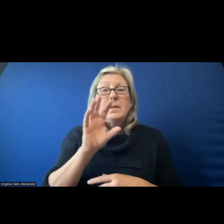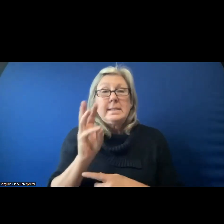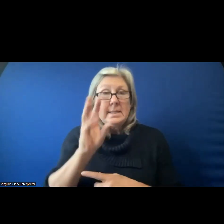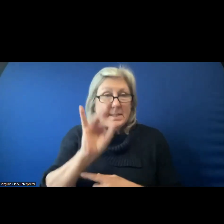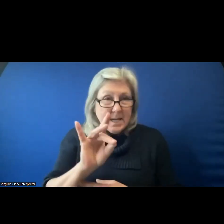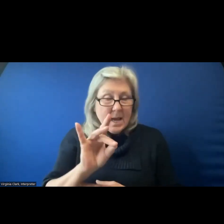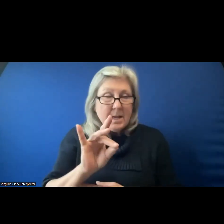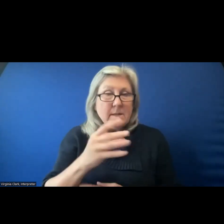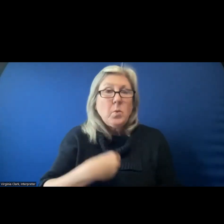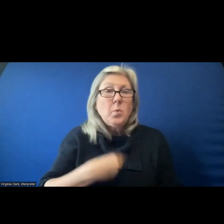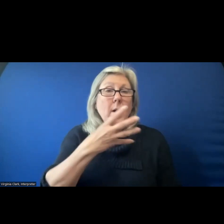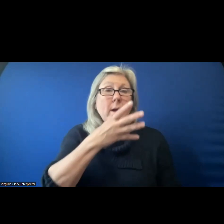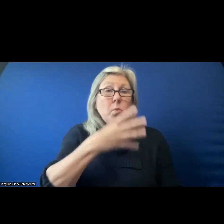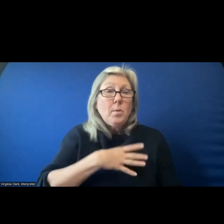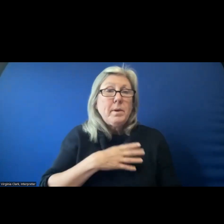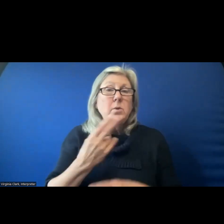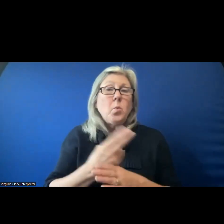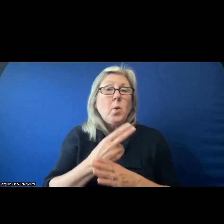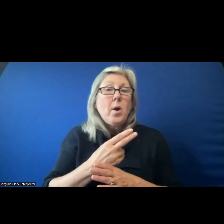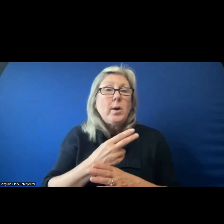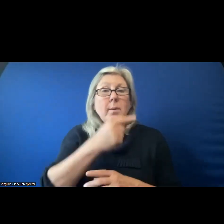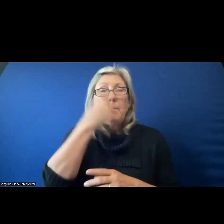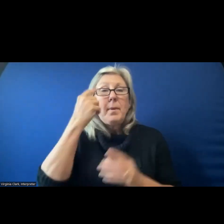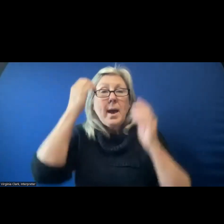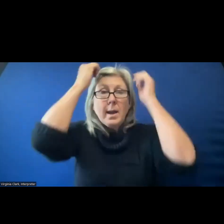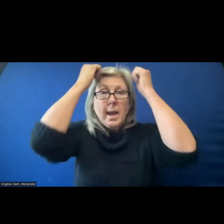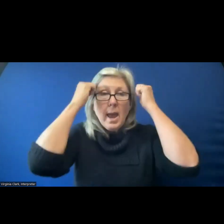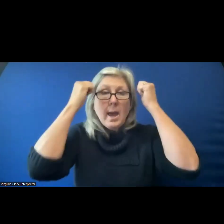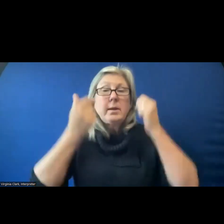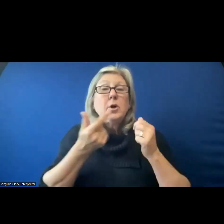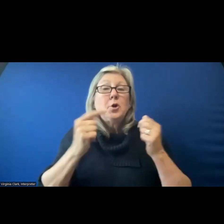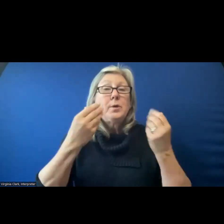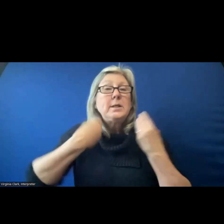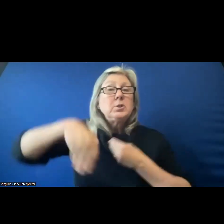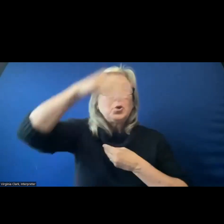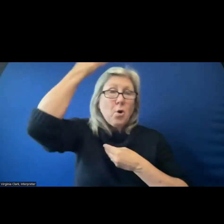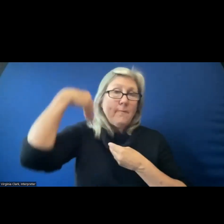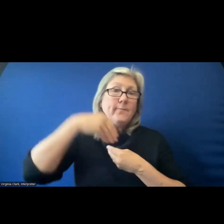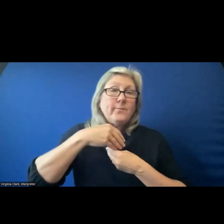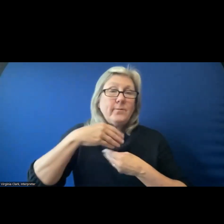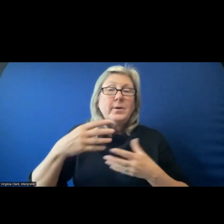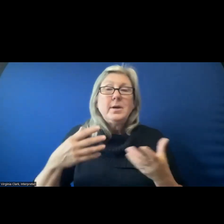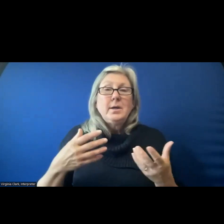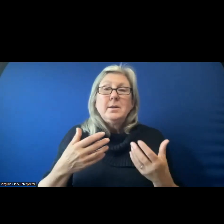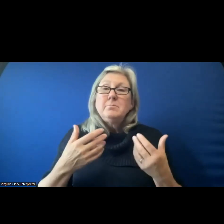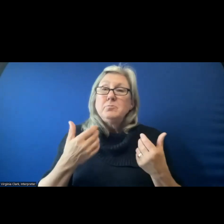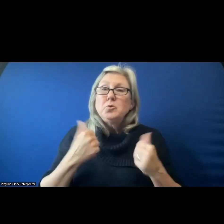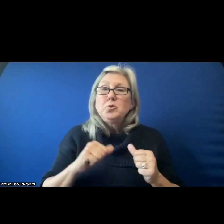white woman and I'm wearing a black hat and a green scarf. Trying to welcome in spring.